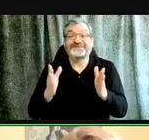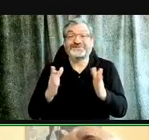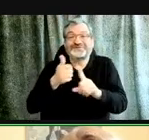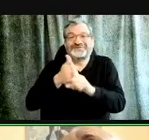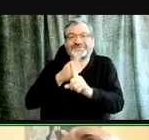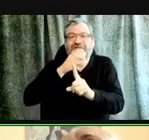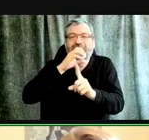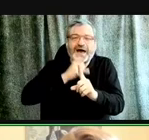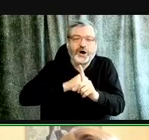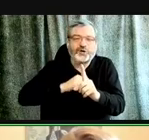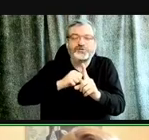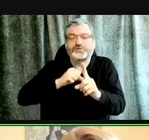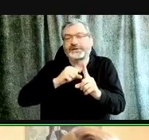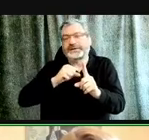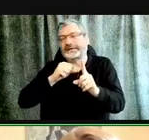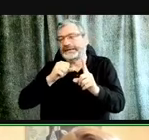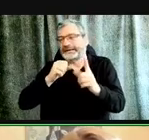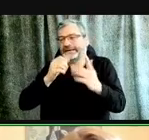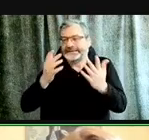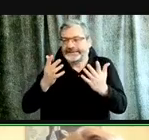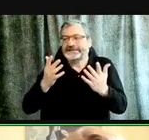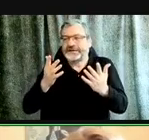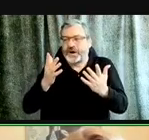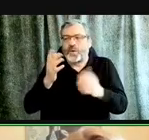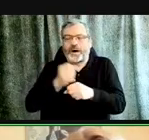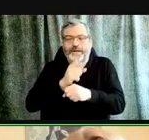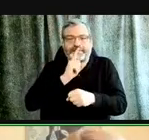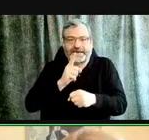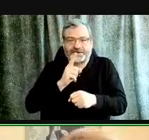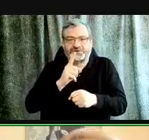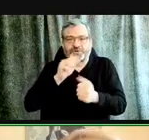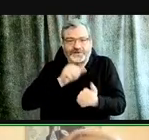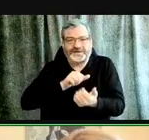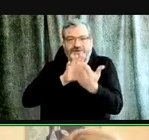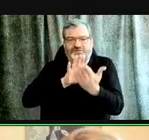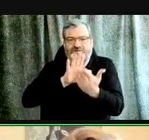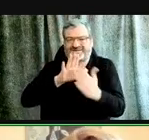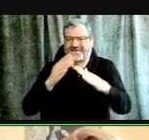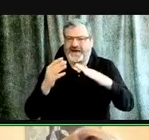of that and wanted to make sure that we could do what we can to address it.